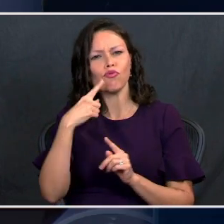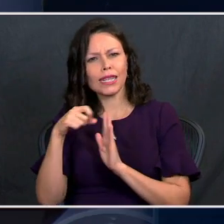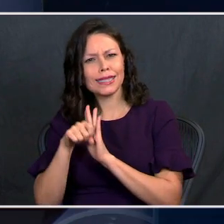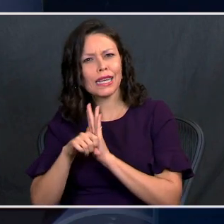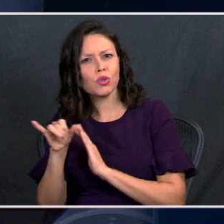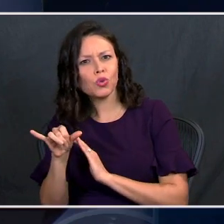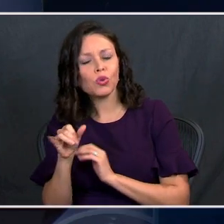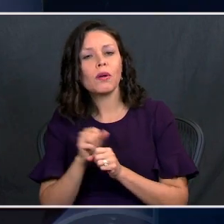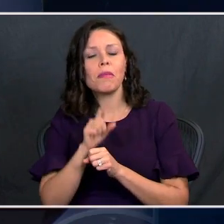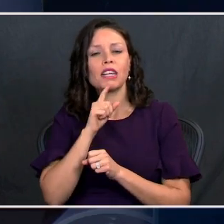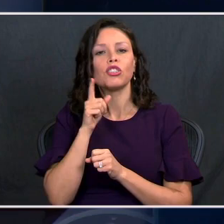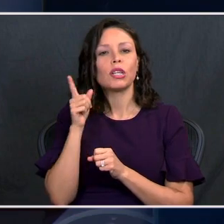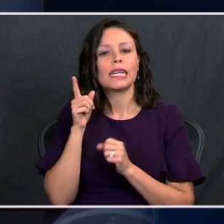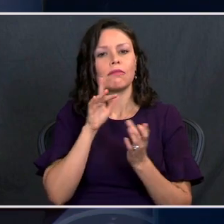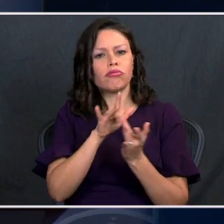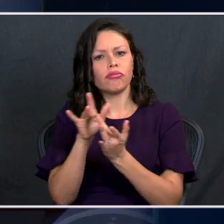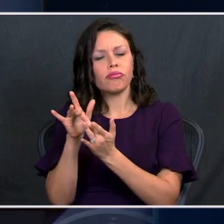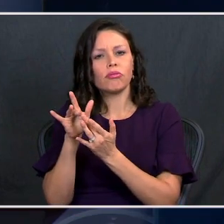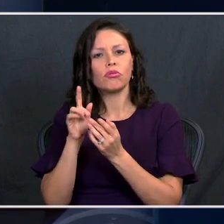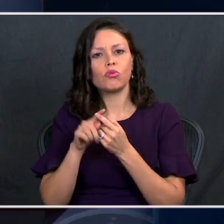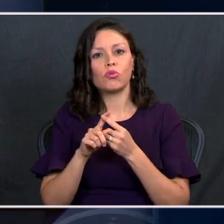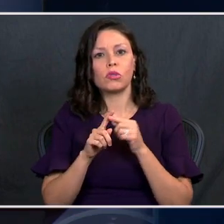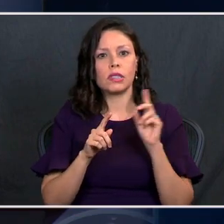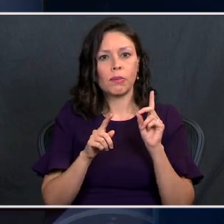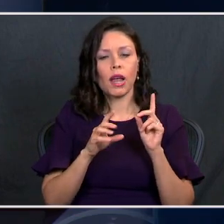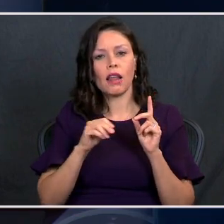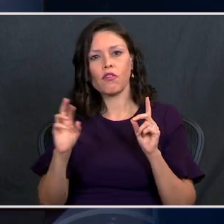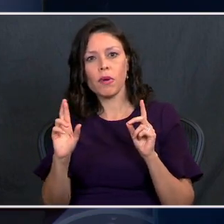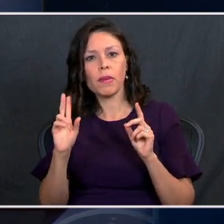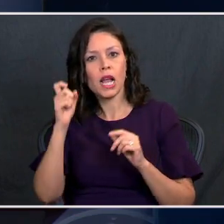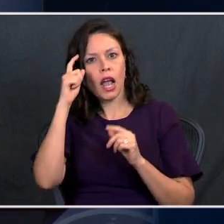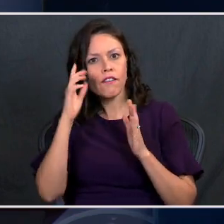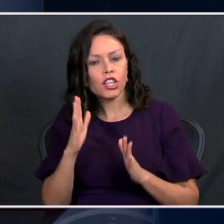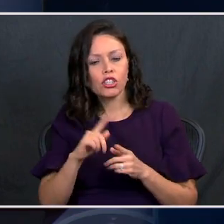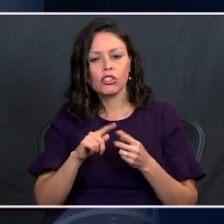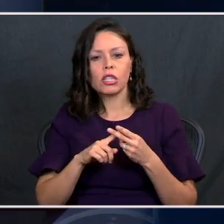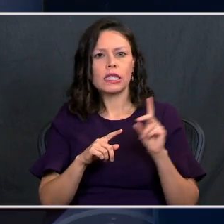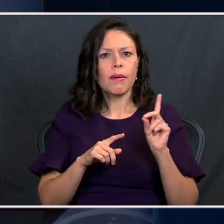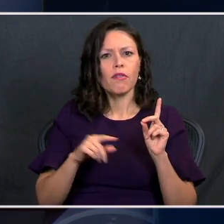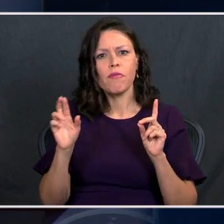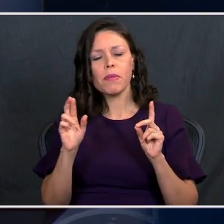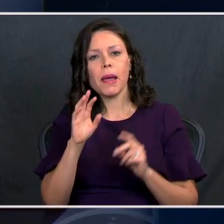ensuring that he is reaching out to Democratic and Republican governors, Democratic and Republican mayors;